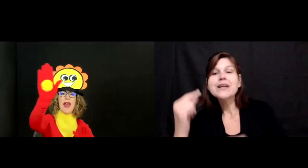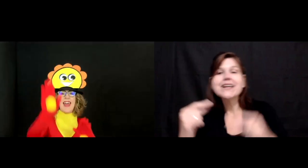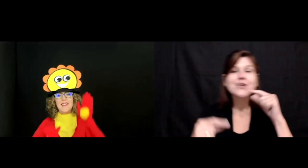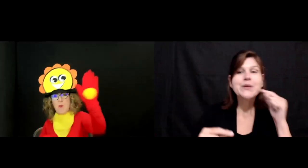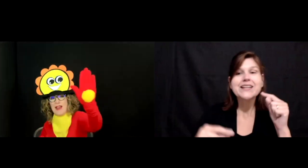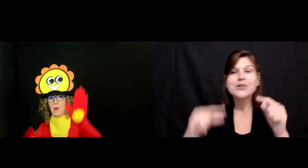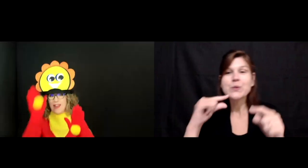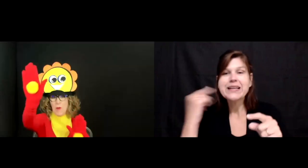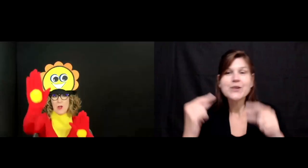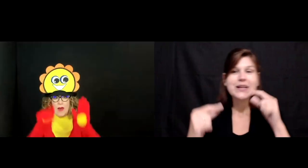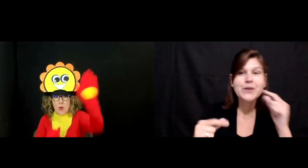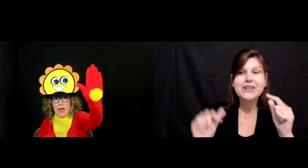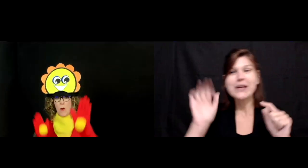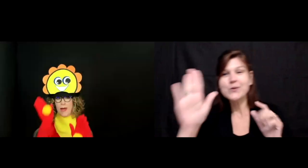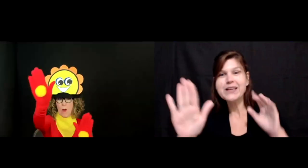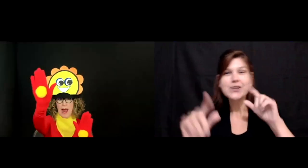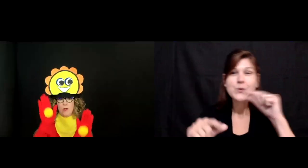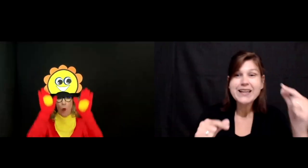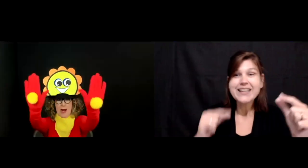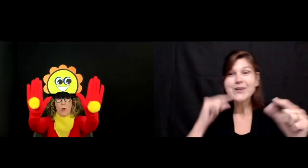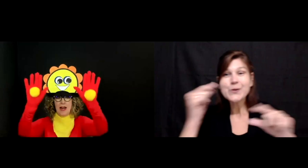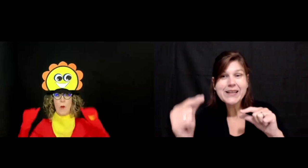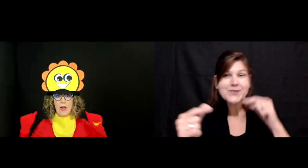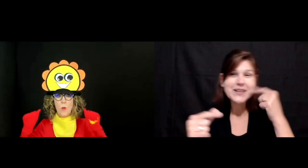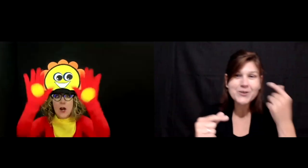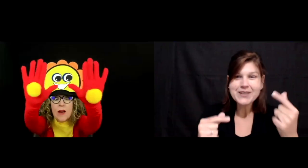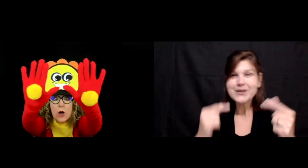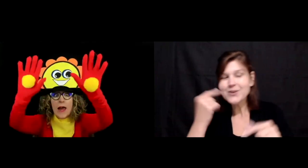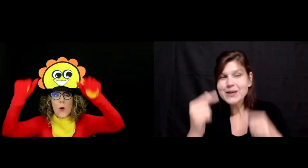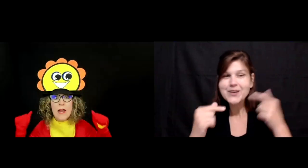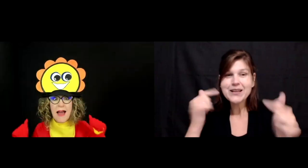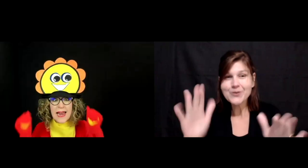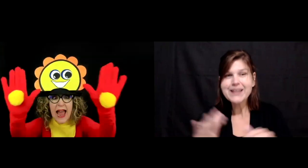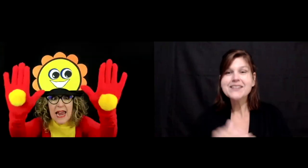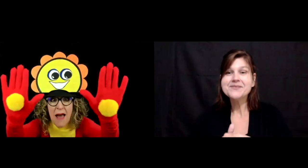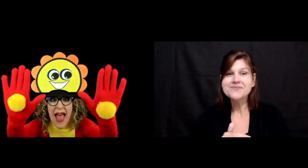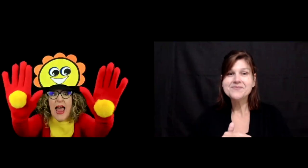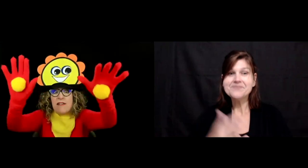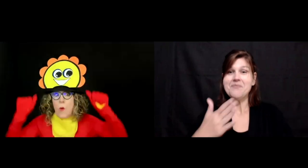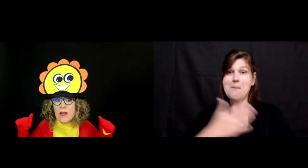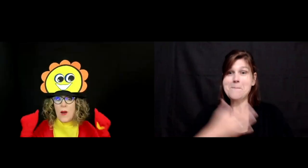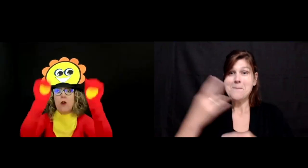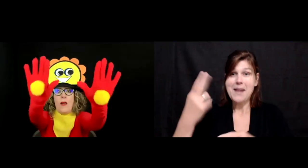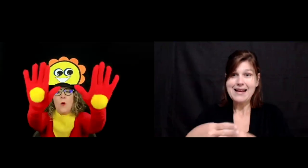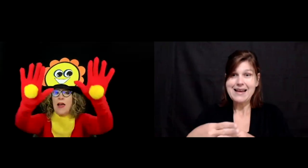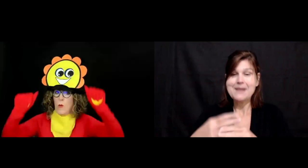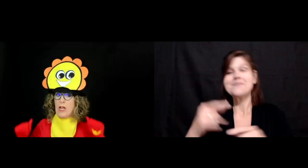Gwyn-Gwyn-Gwyn-Gwyn-Gwynnie-Gwyn-Gwyn! My name is Gwyn-Gwyn-Gwyn-Gwyn-Gwynnie-Gwyn-Gwyn!"